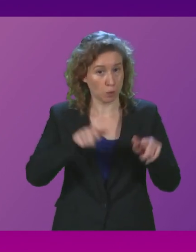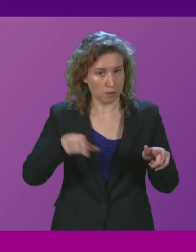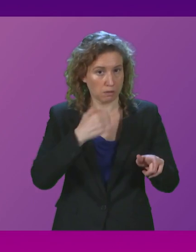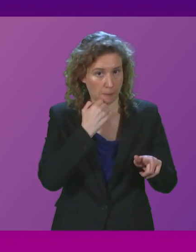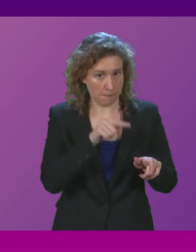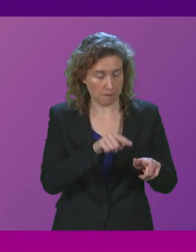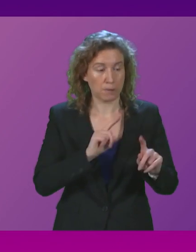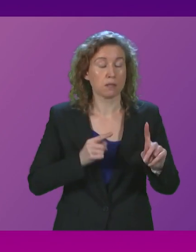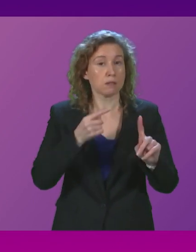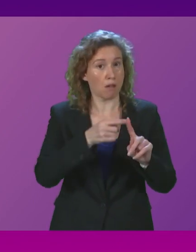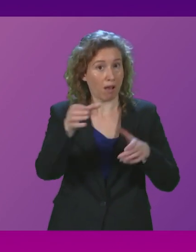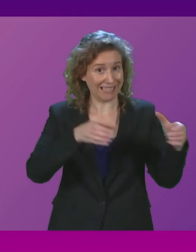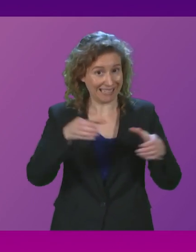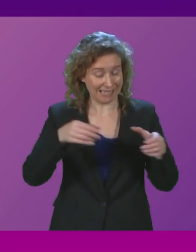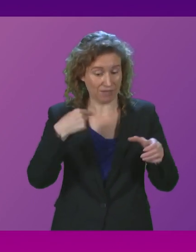The target intake for this year is 4,837.